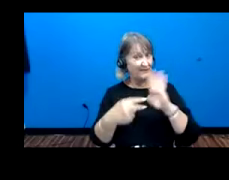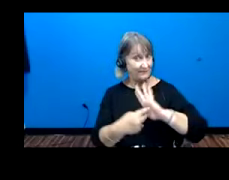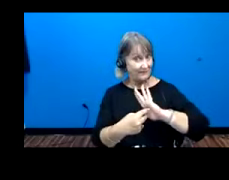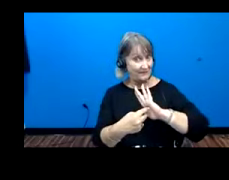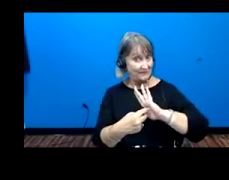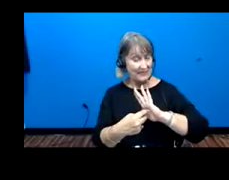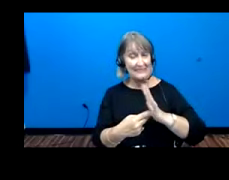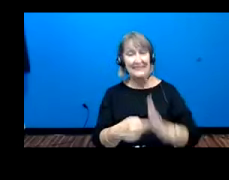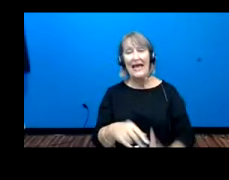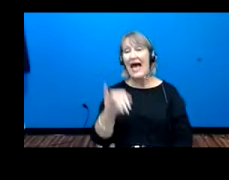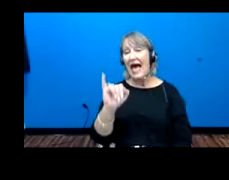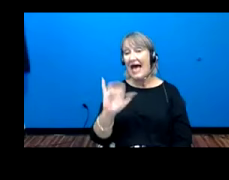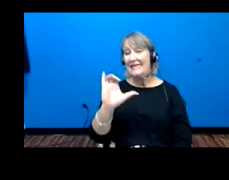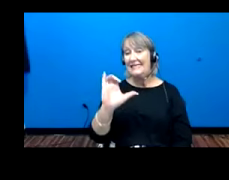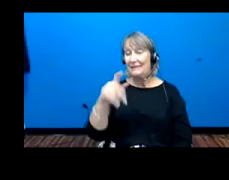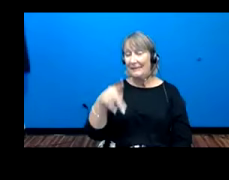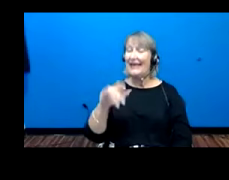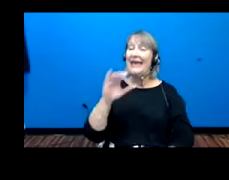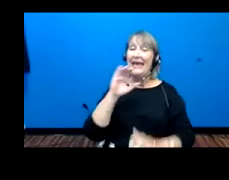ICT, information communication accessibility,